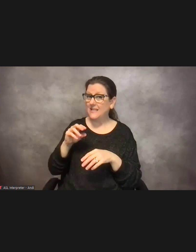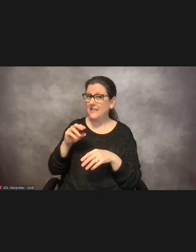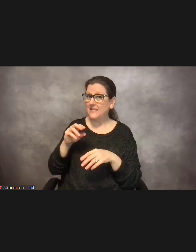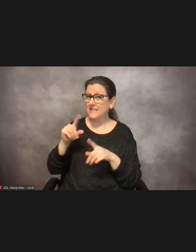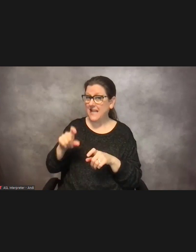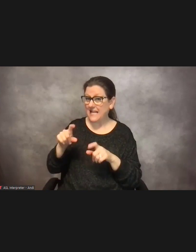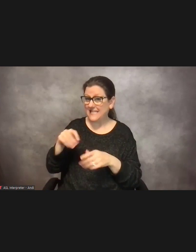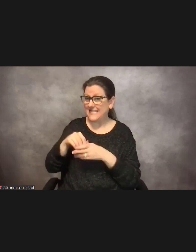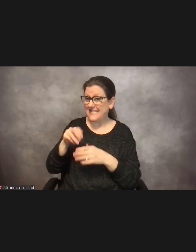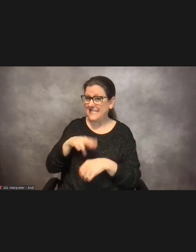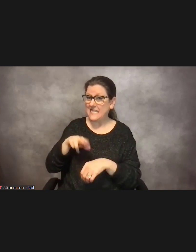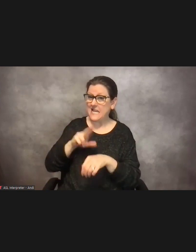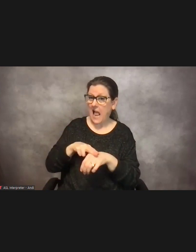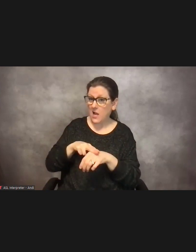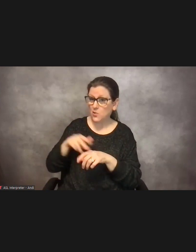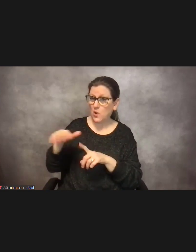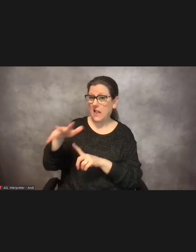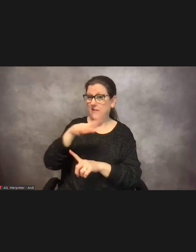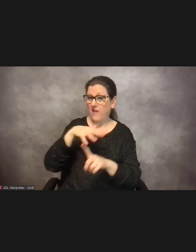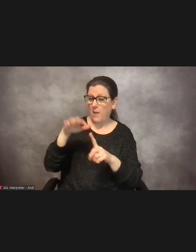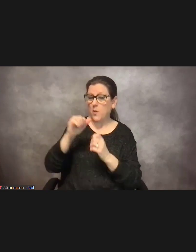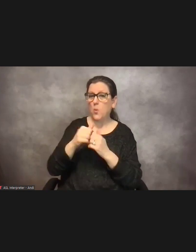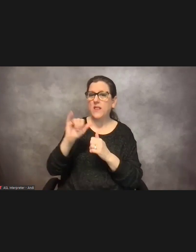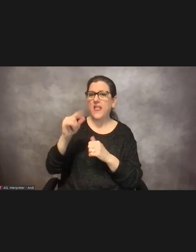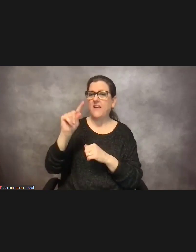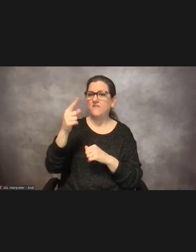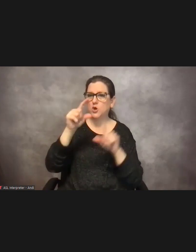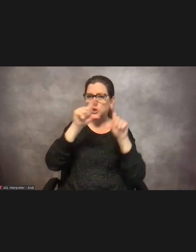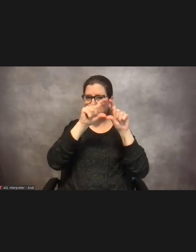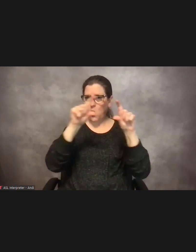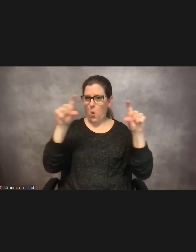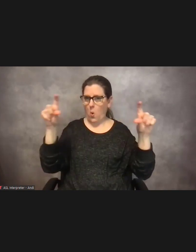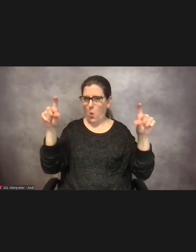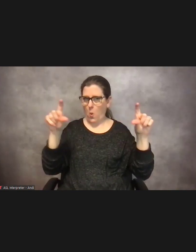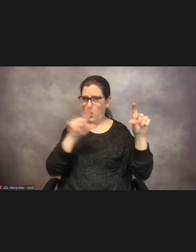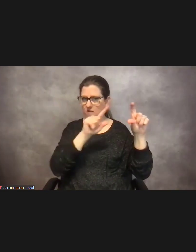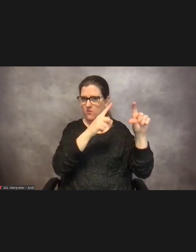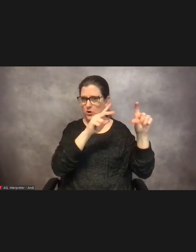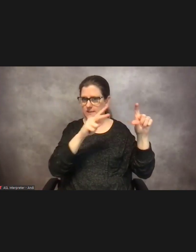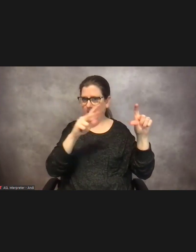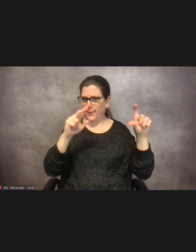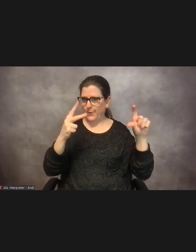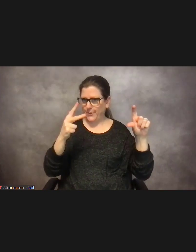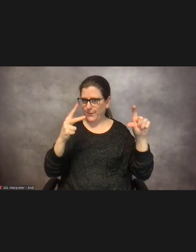natural environments with this first row of equipment here, those three different devices there.